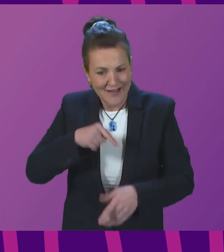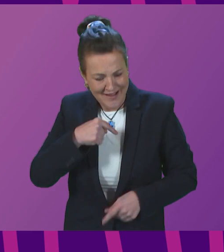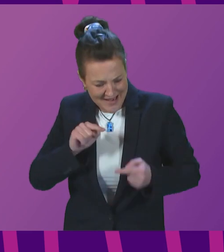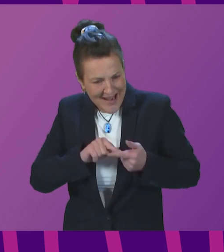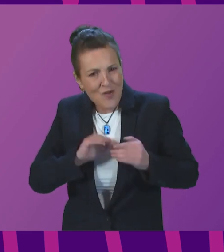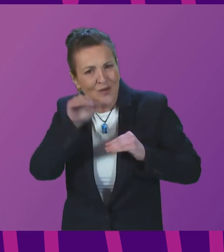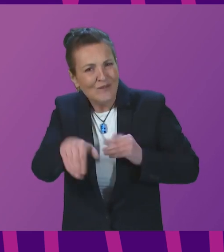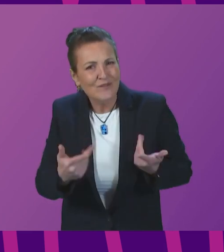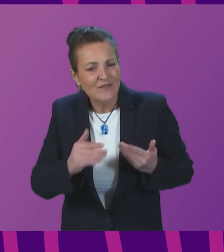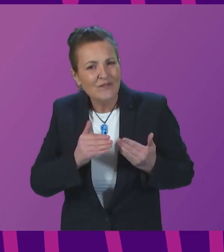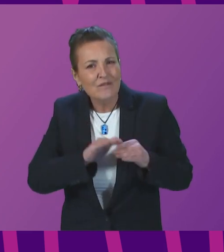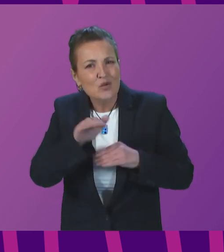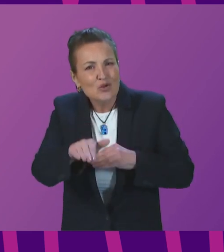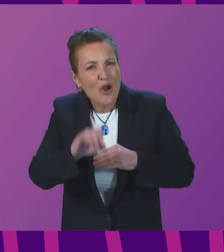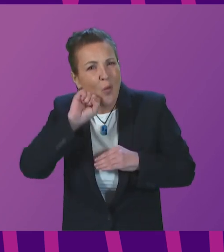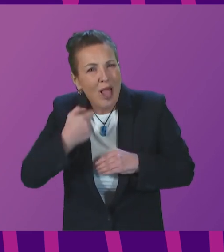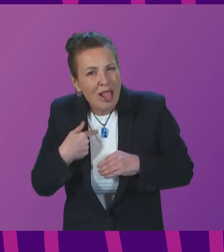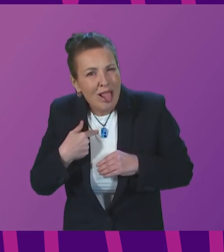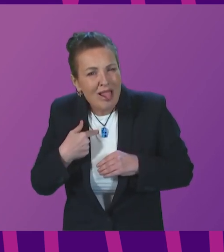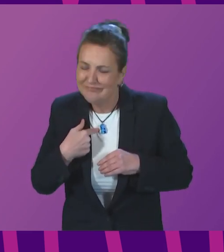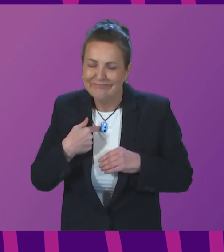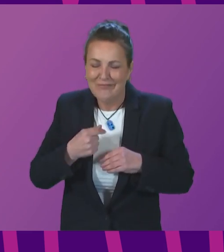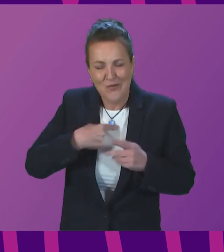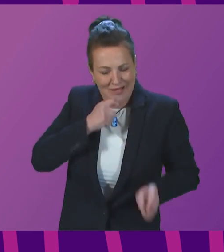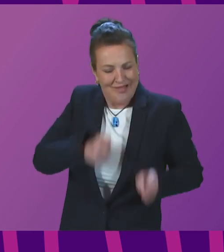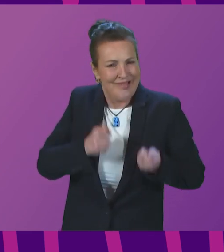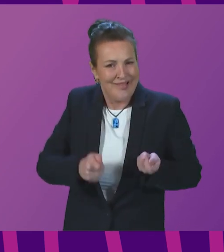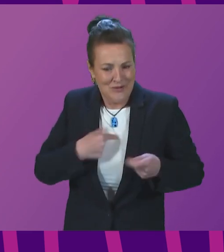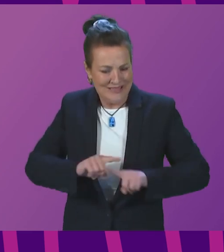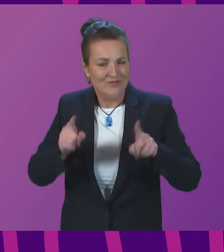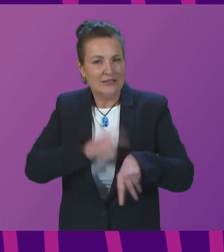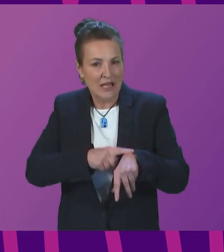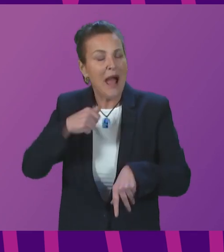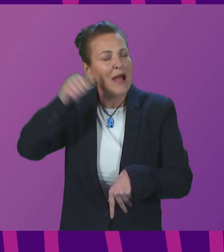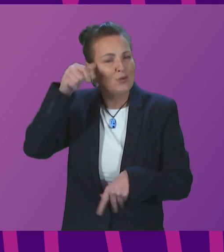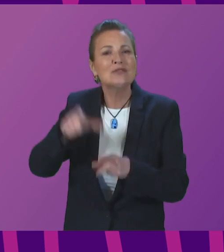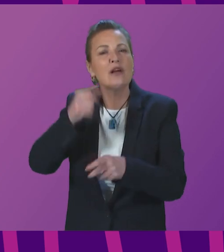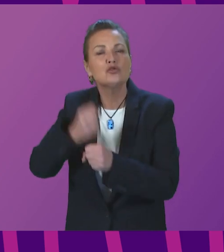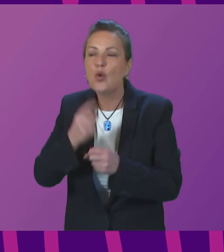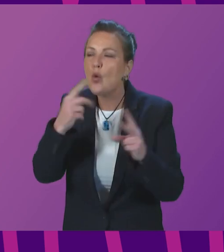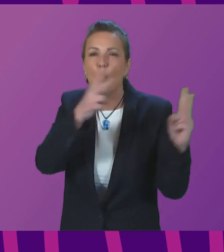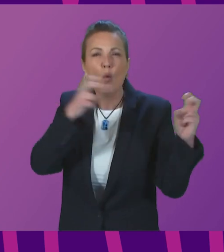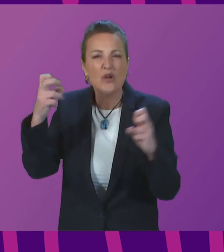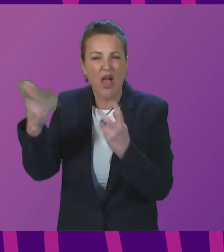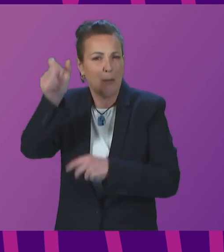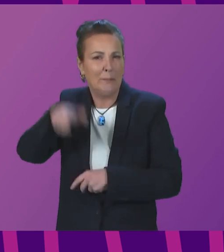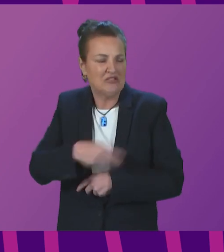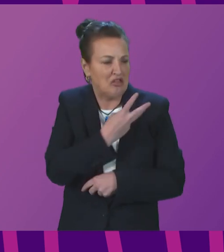On the issue of the costs, Douglas Ross has quoted—I know that he was quoting somebody else—costs of between £350 million and £400 million.